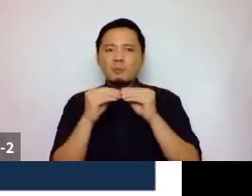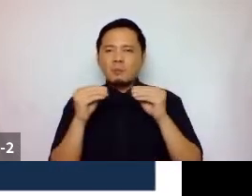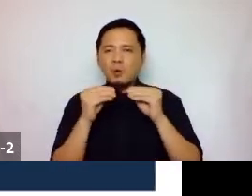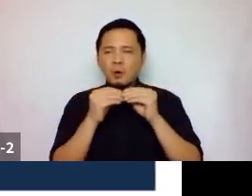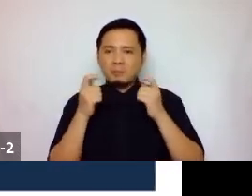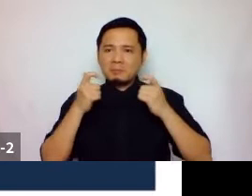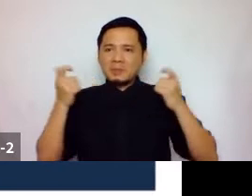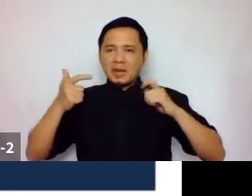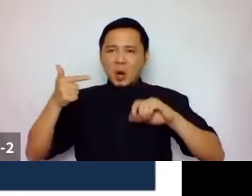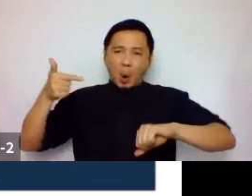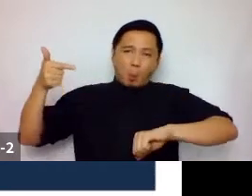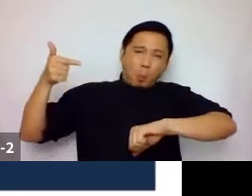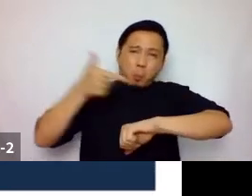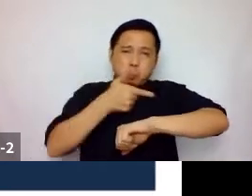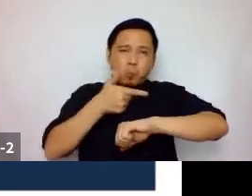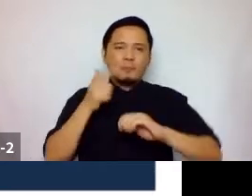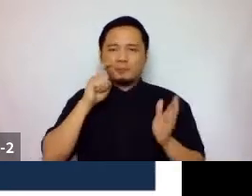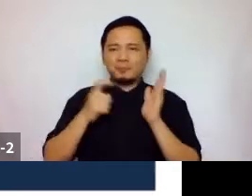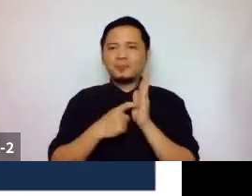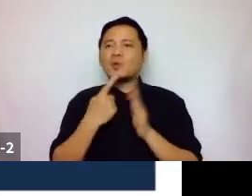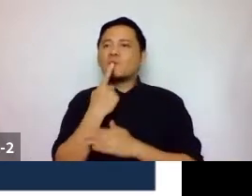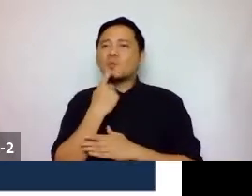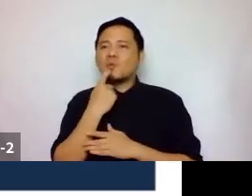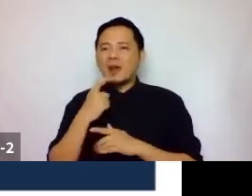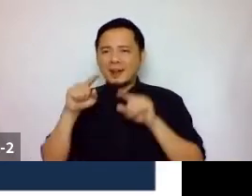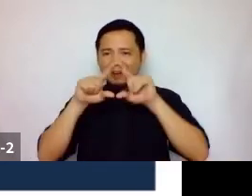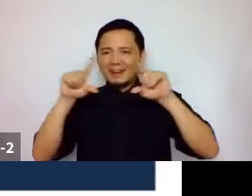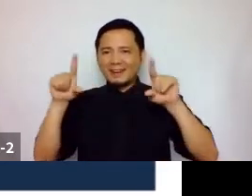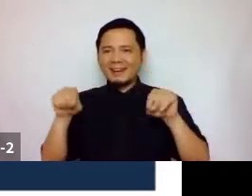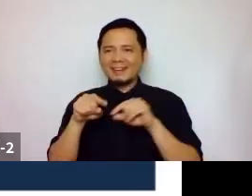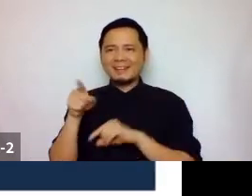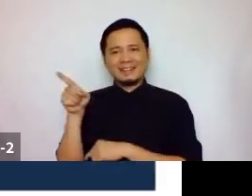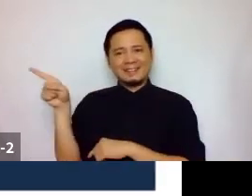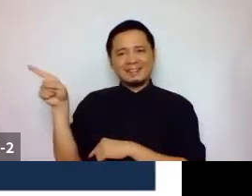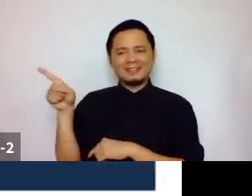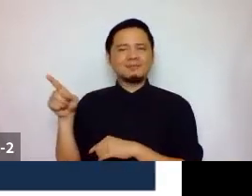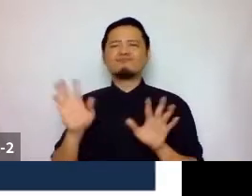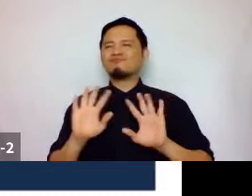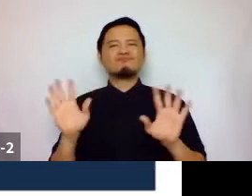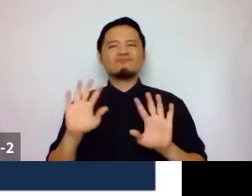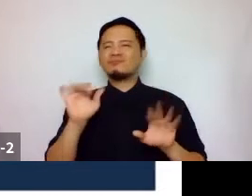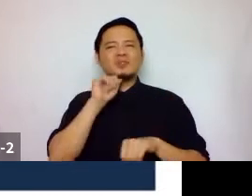If you can see here boxed in red, that’s not what we use to inject in our bodies.